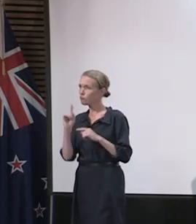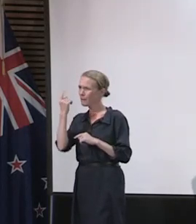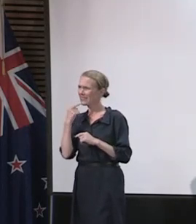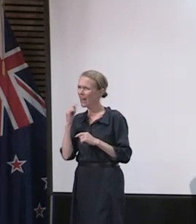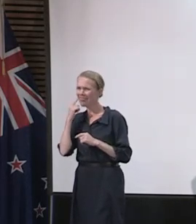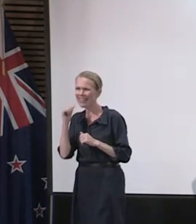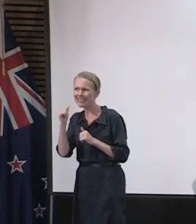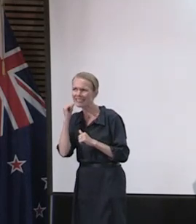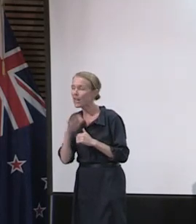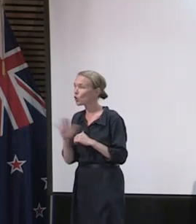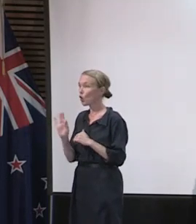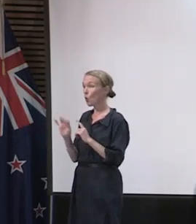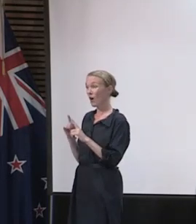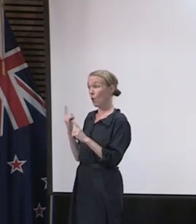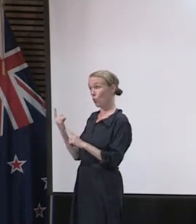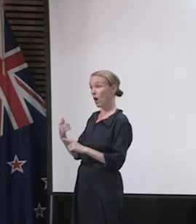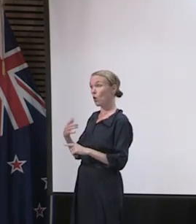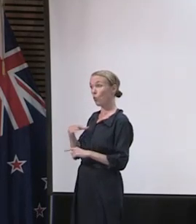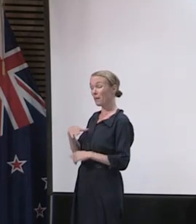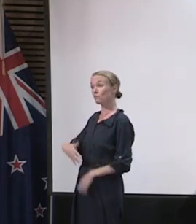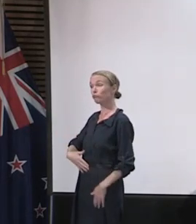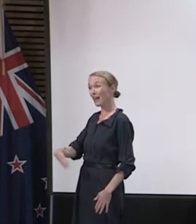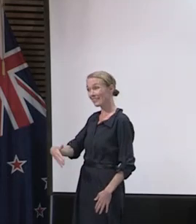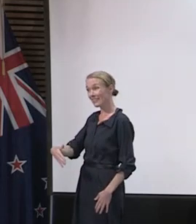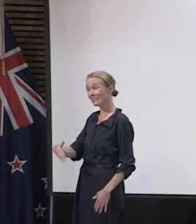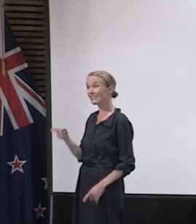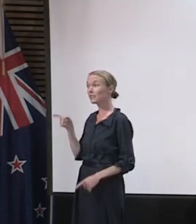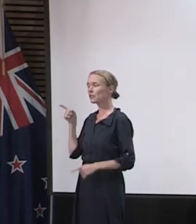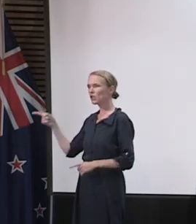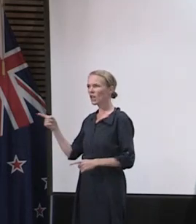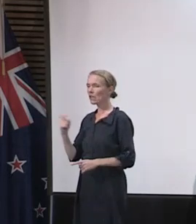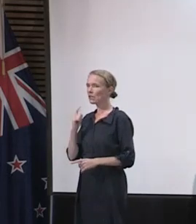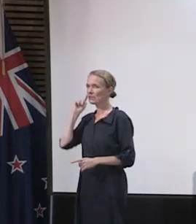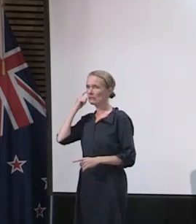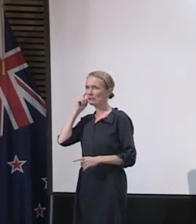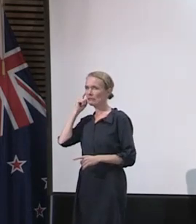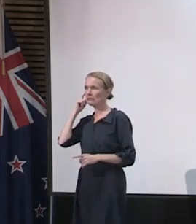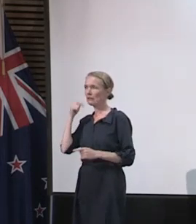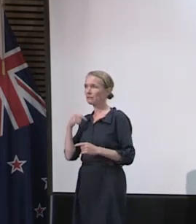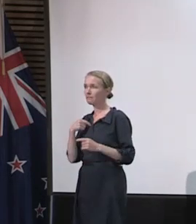Yesterday, I think it might have been reported.